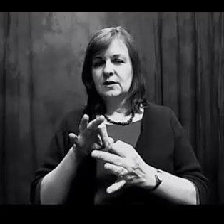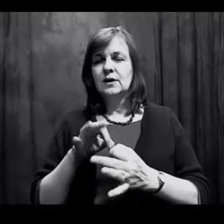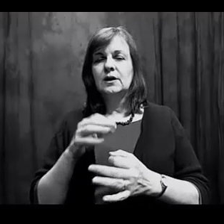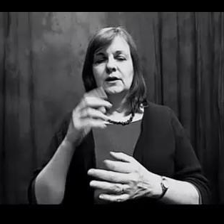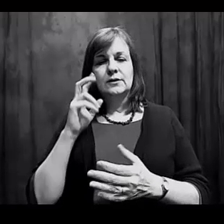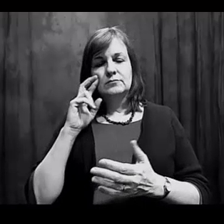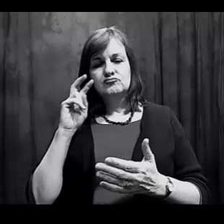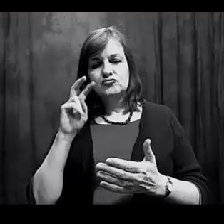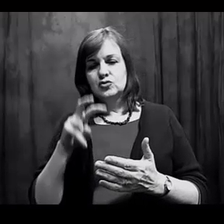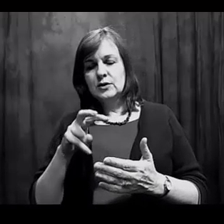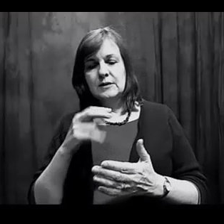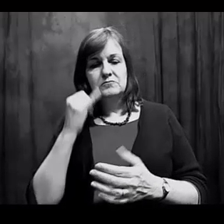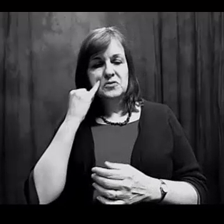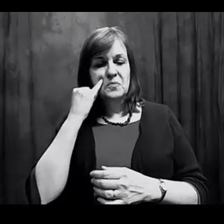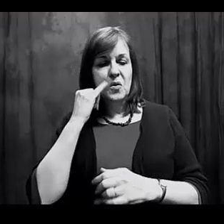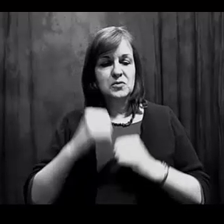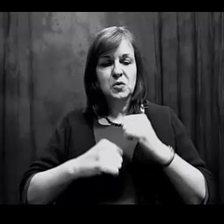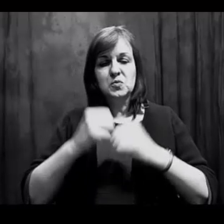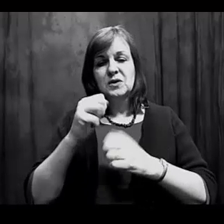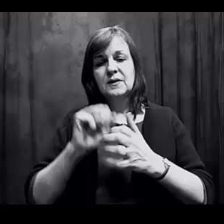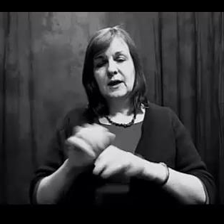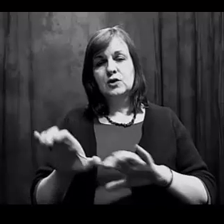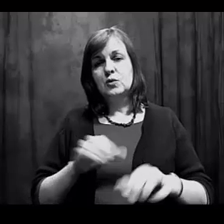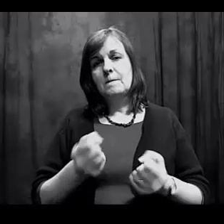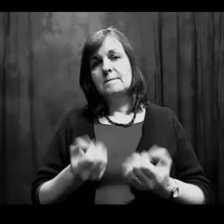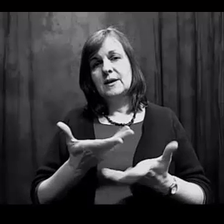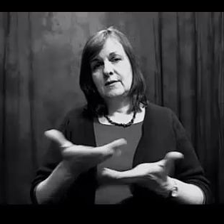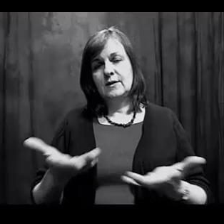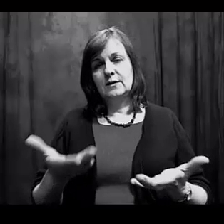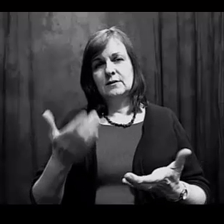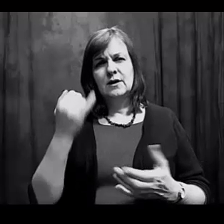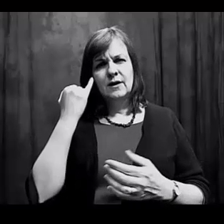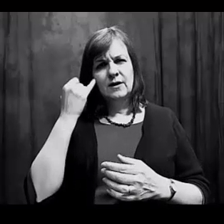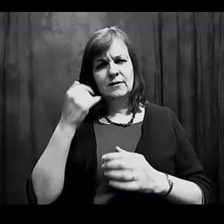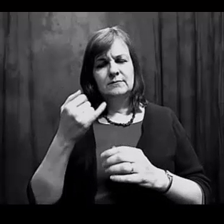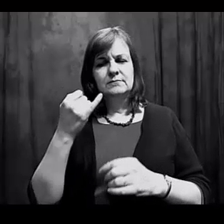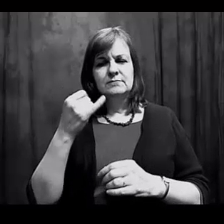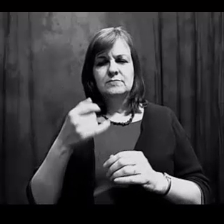previous generations